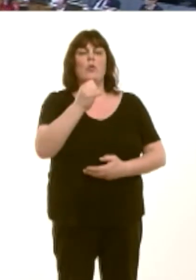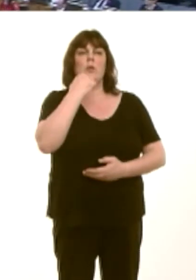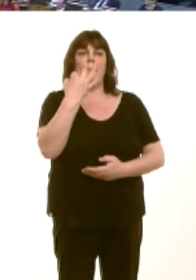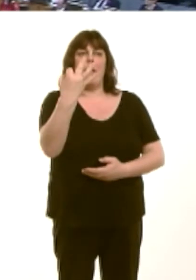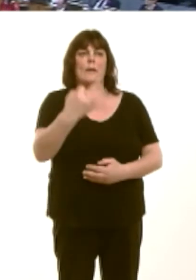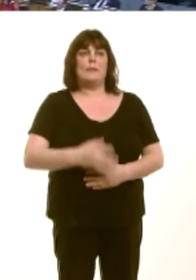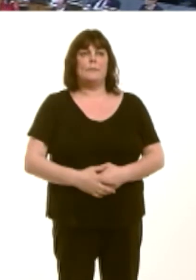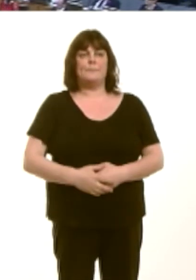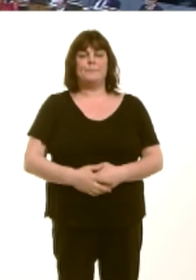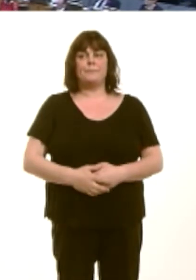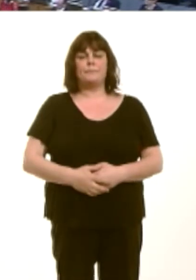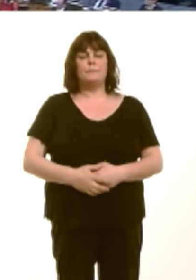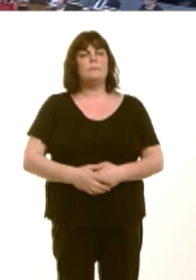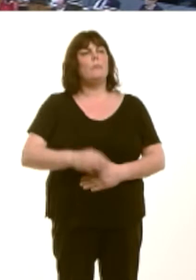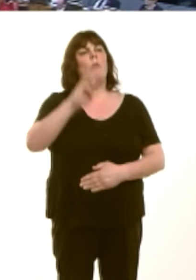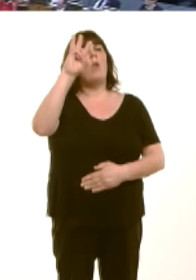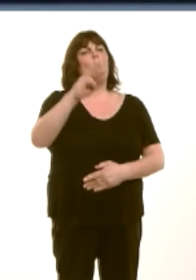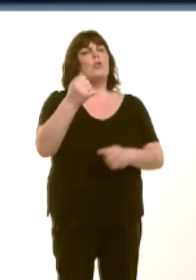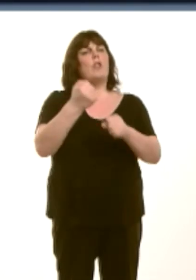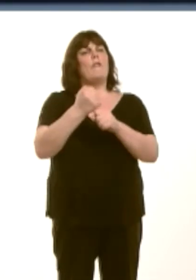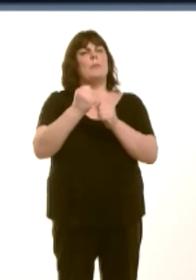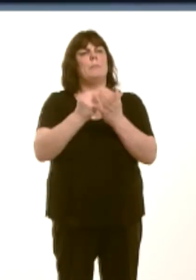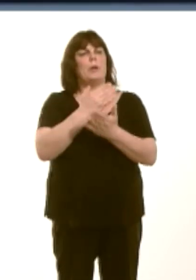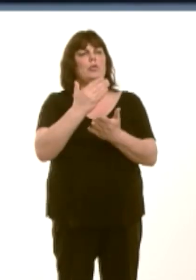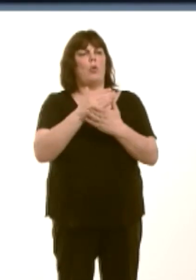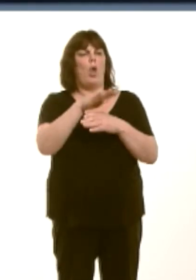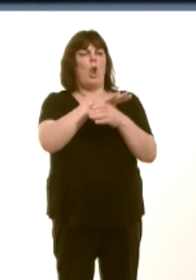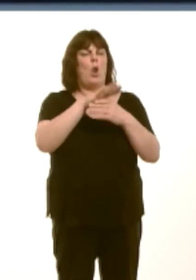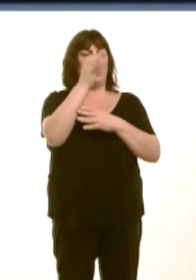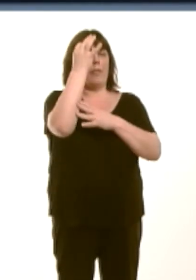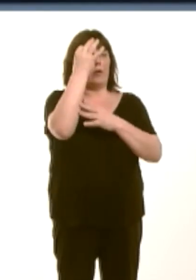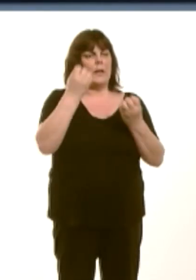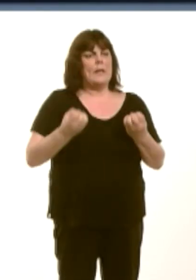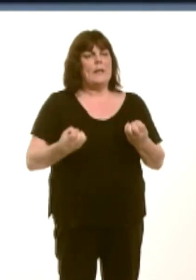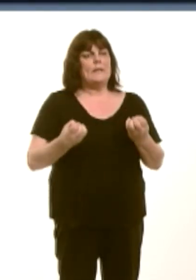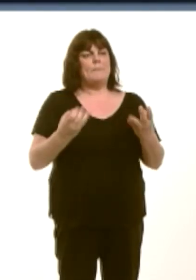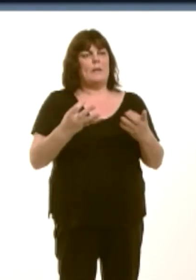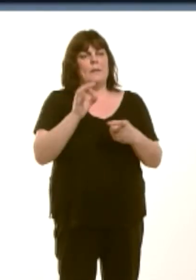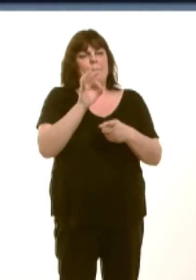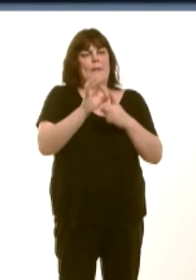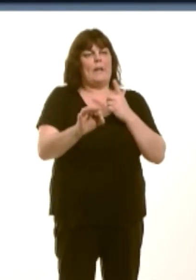How does the Welsh Government ensure that local authorities are spending their allocated funding wisely? OAQ(4)2159(FM) Carwyn Jones: Well, itís a matter for each